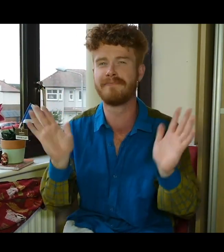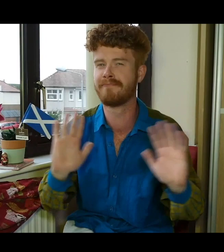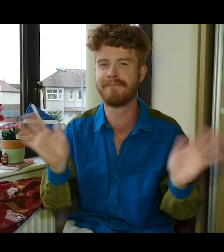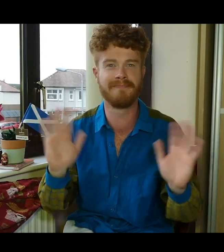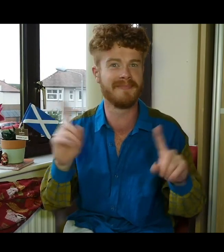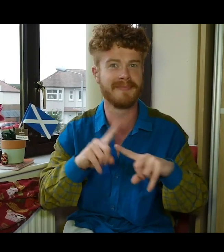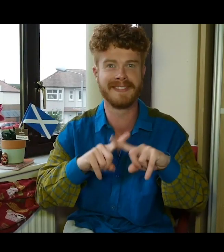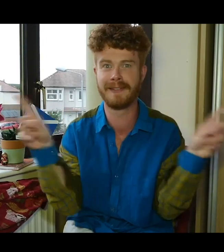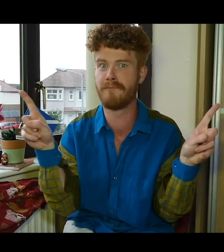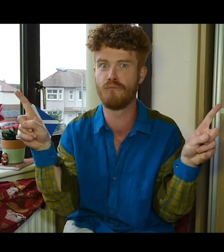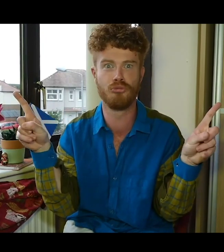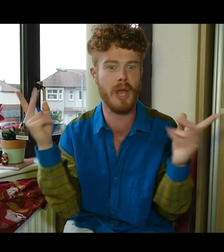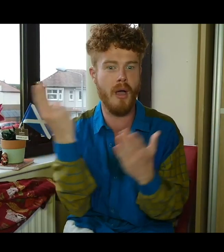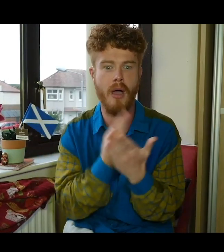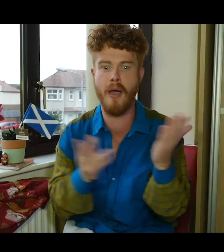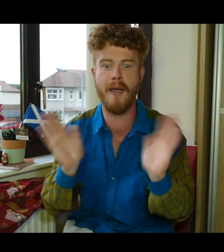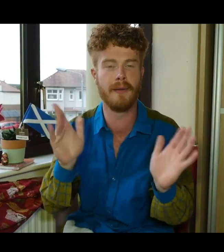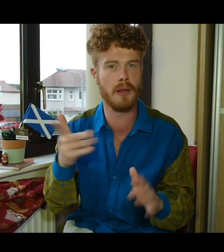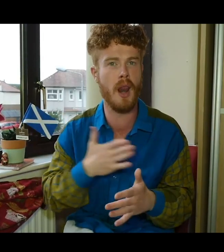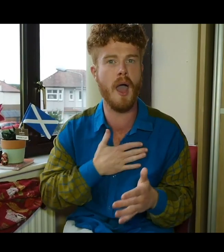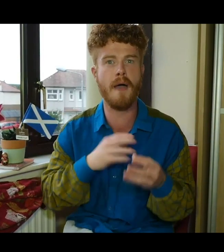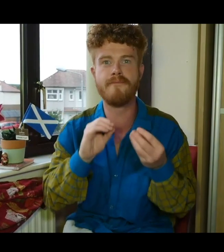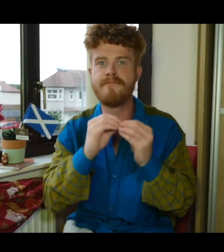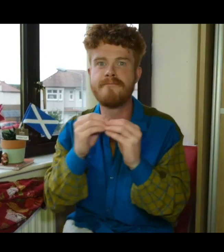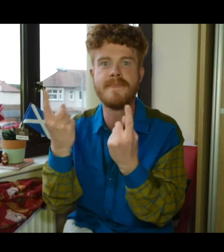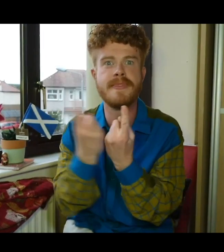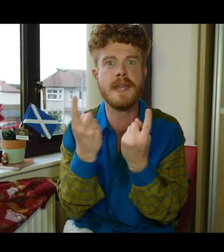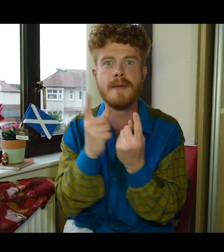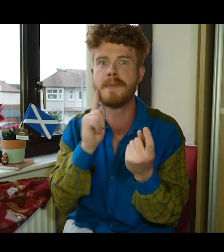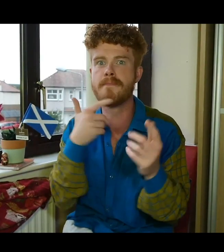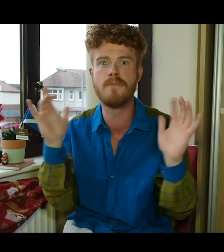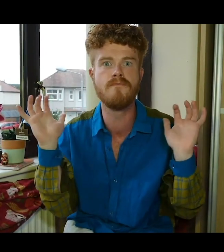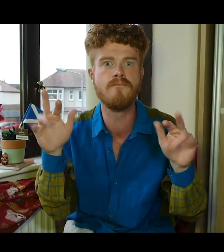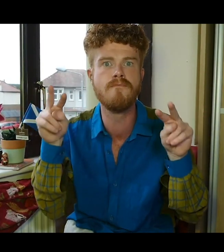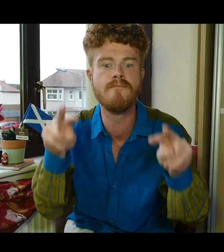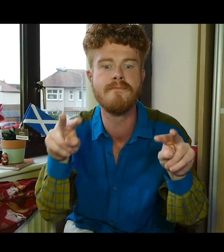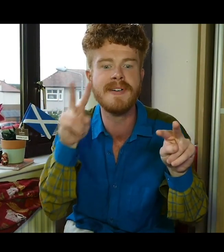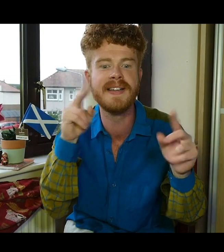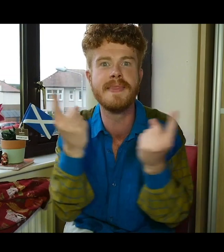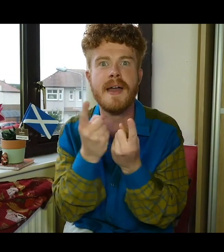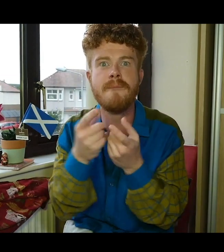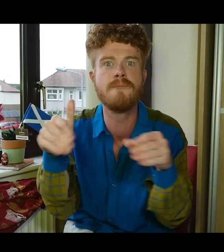It's kind of a different art... She likes to make things everyone can see and get involved with.